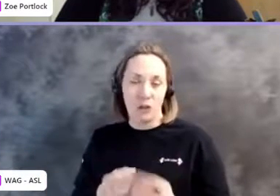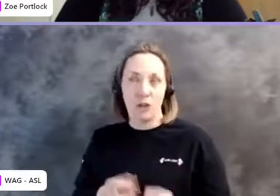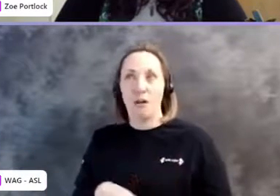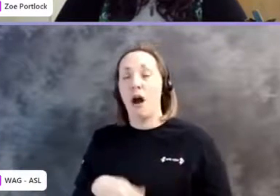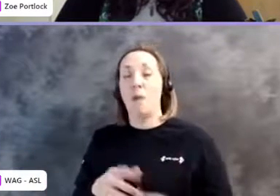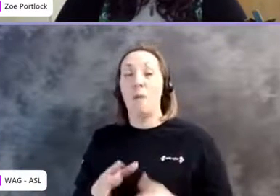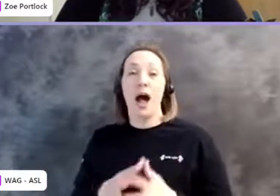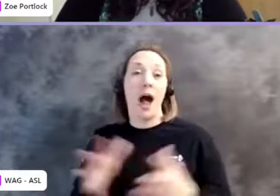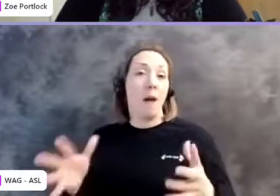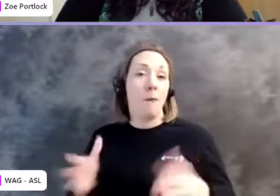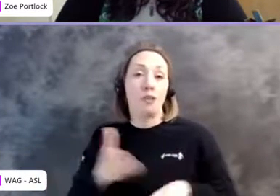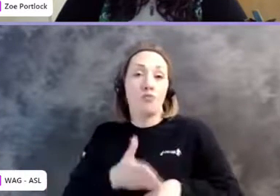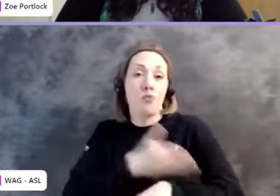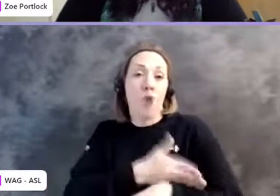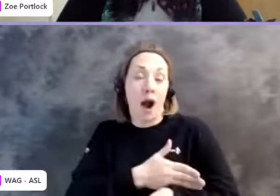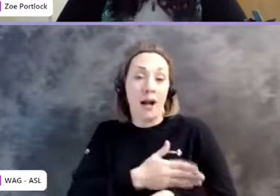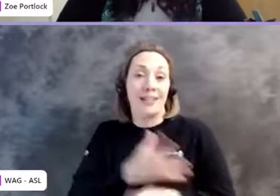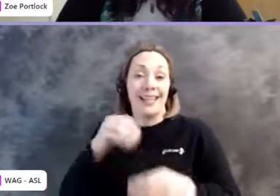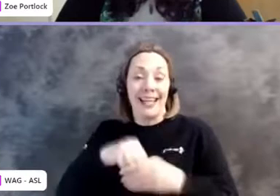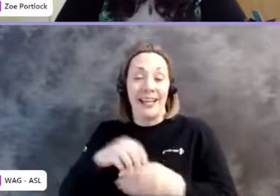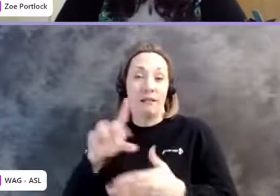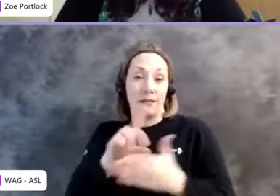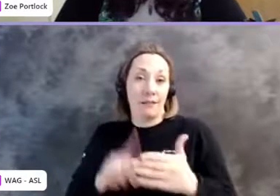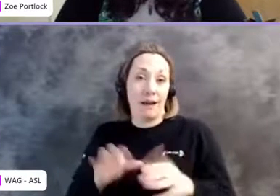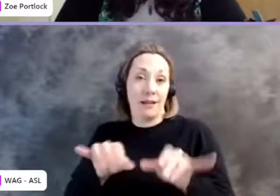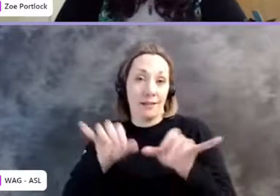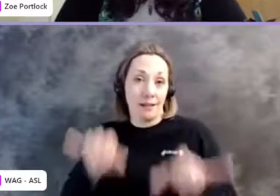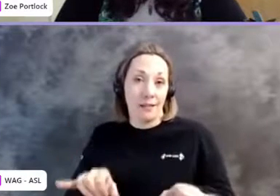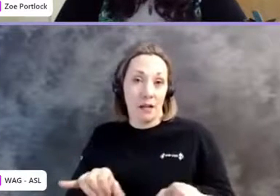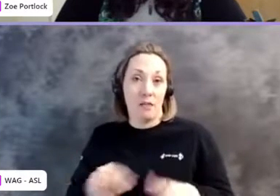the accessibility team has vetted and approved for use